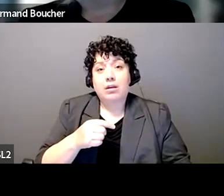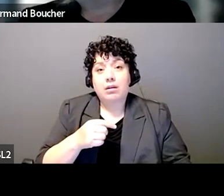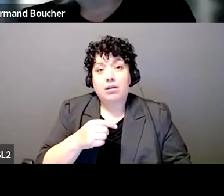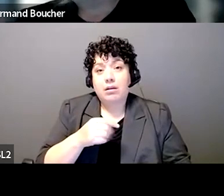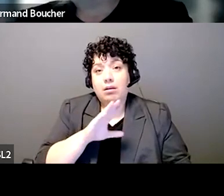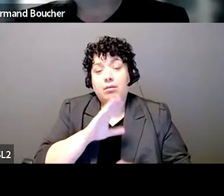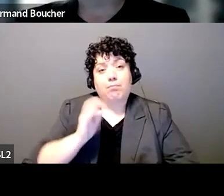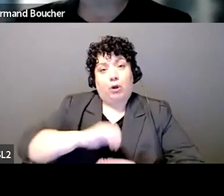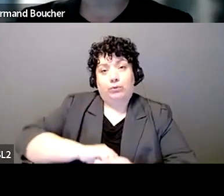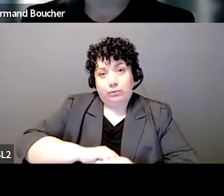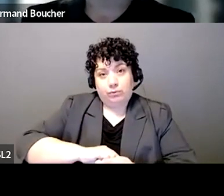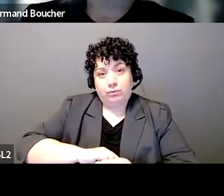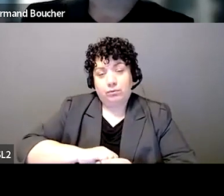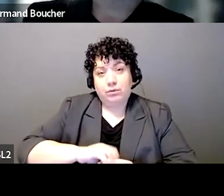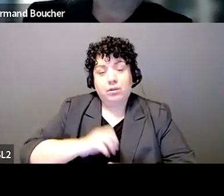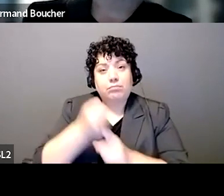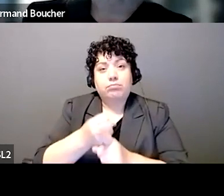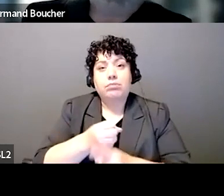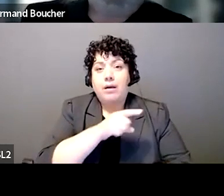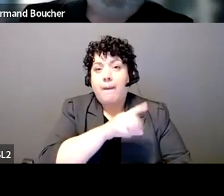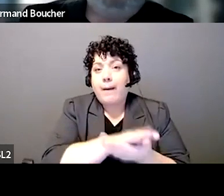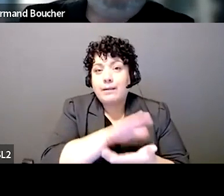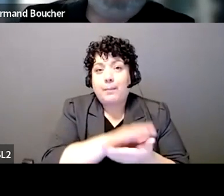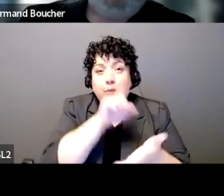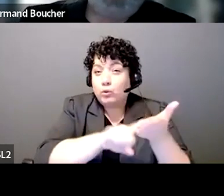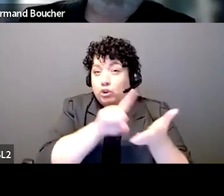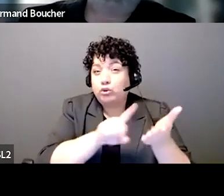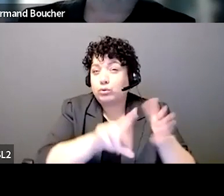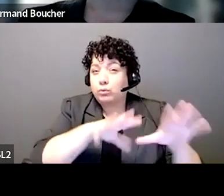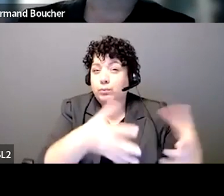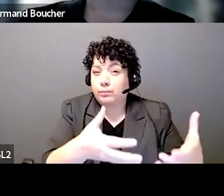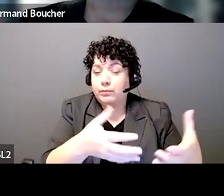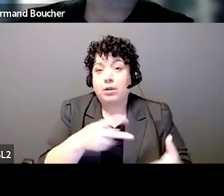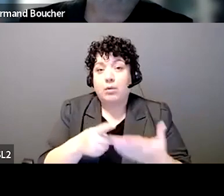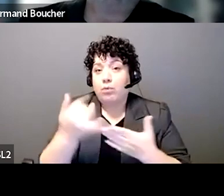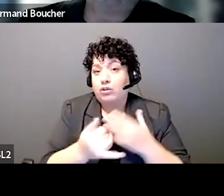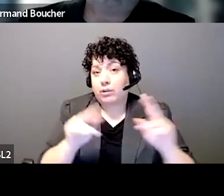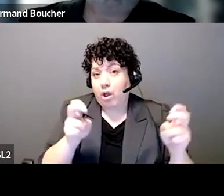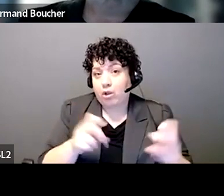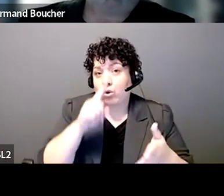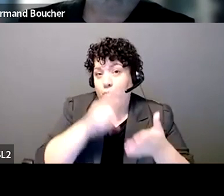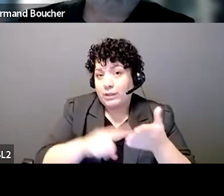partnership with academic researchers and the project was called the Research Action Alliance on